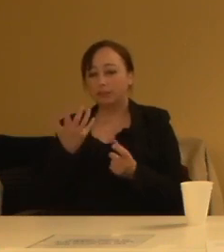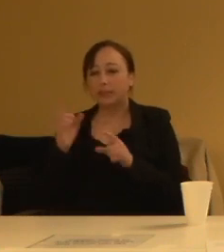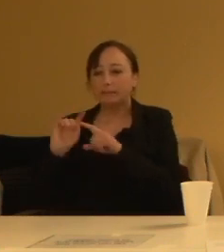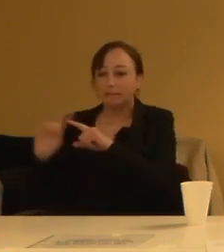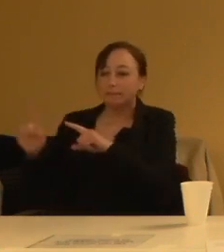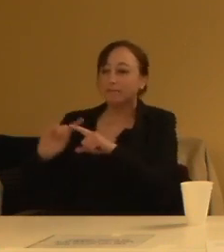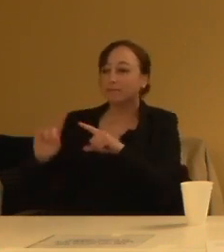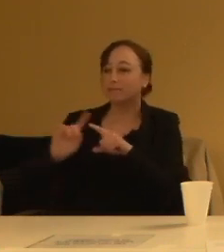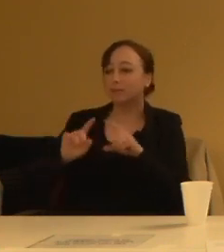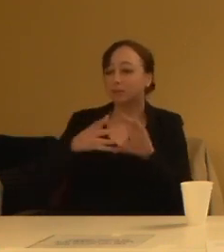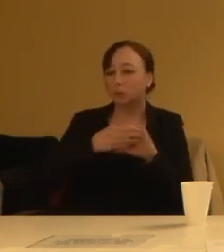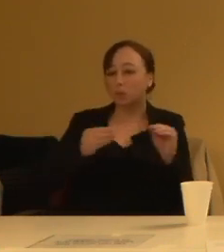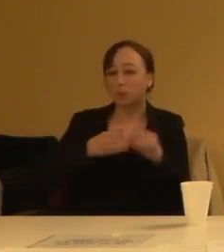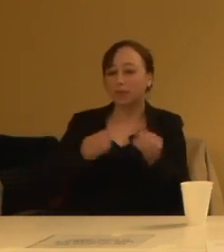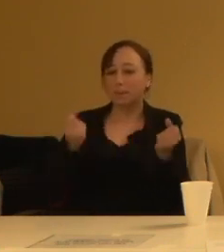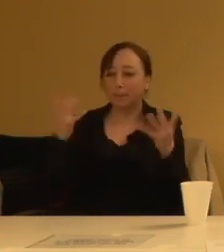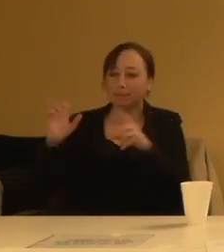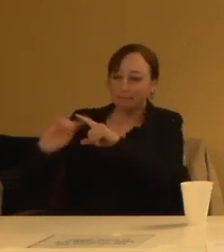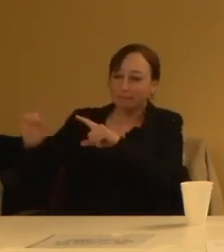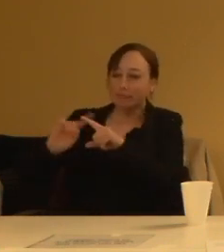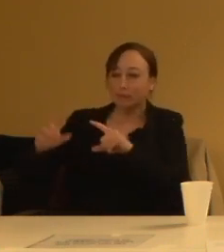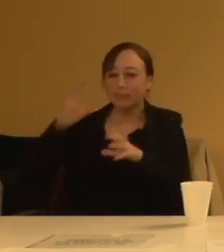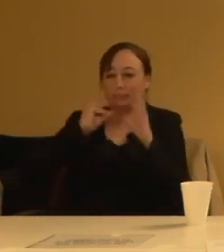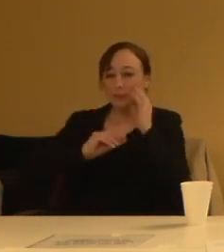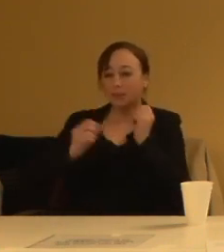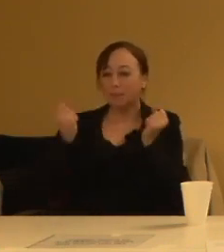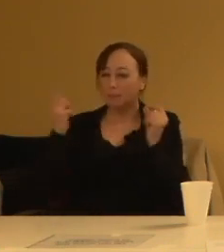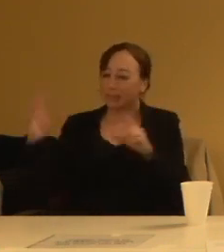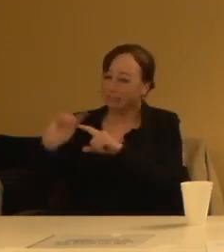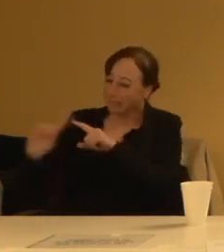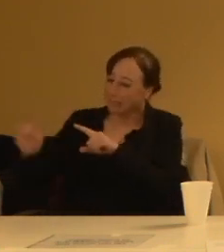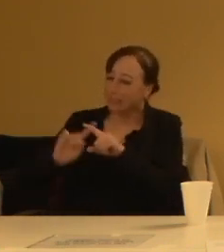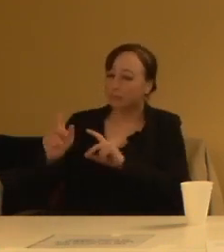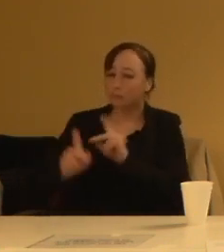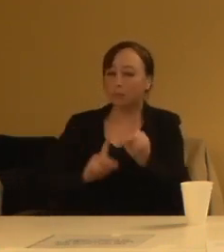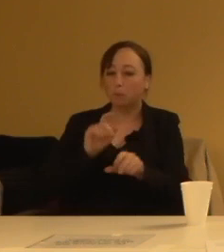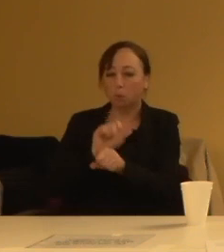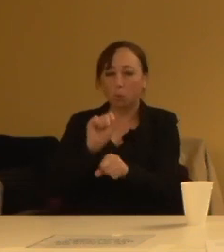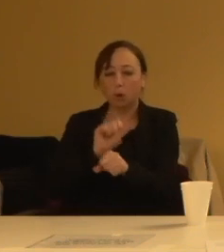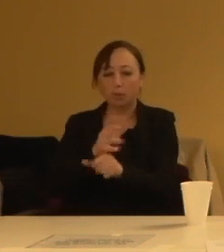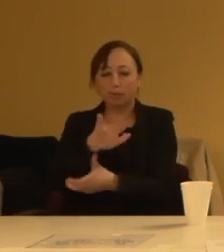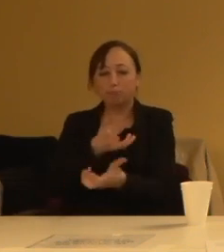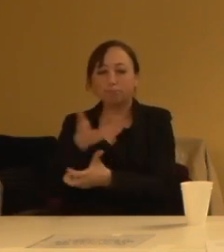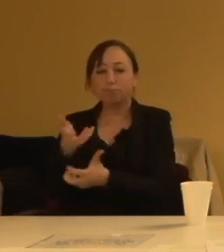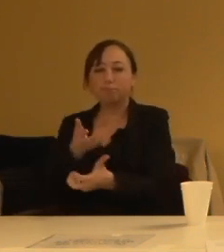so many different people's experiences, so many different people to work with. I truly believe that the best way of developing a sense of